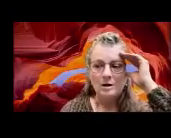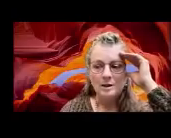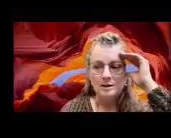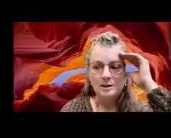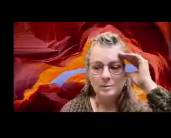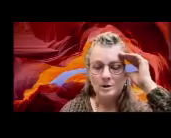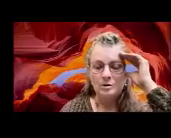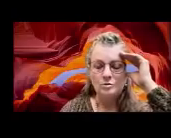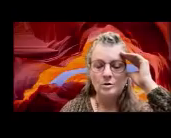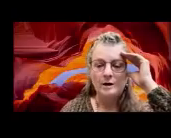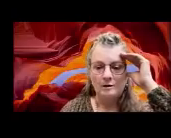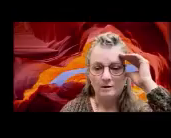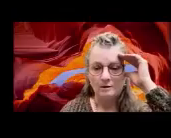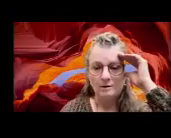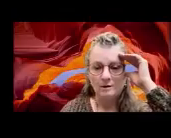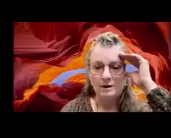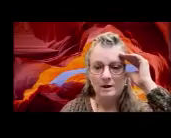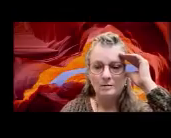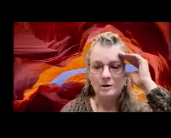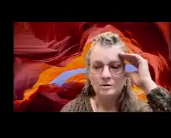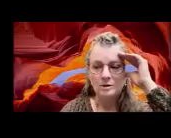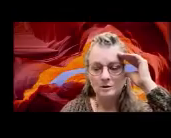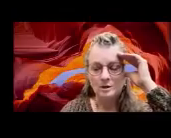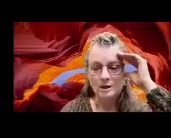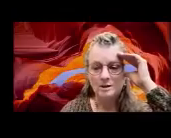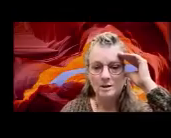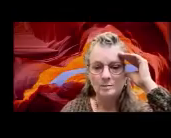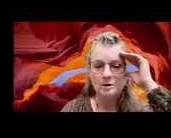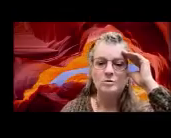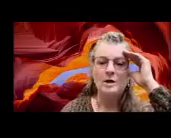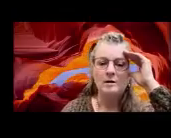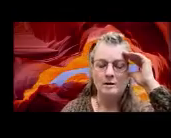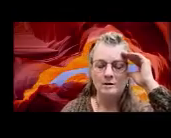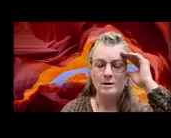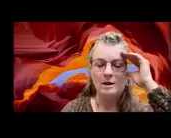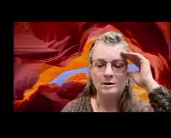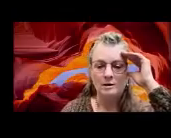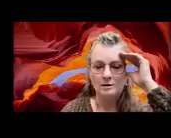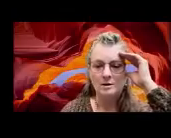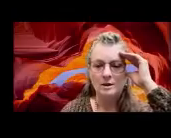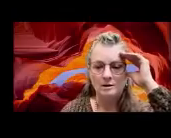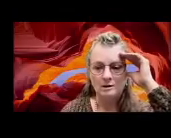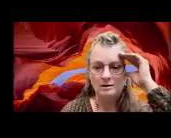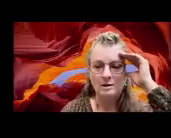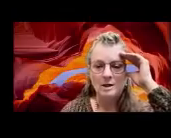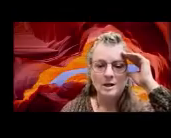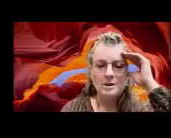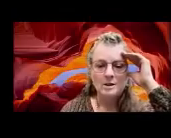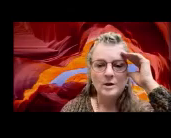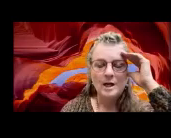aren't accepted, you try harder, and when you're still not accepted, you try harder and harder and harder. So that